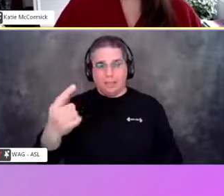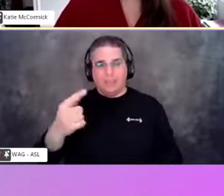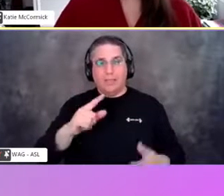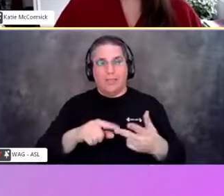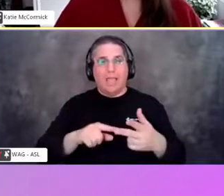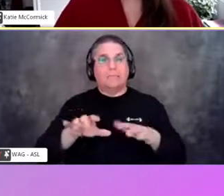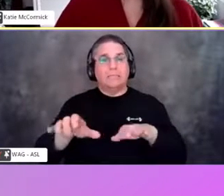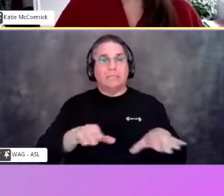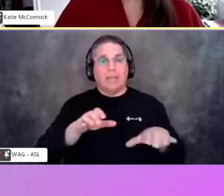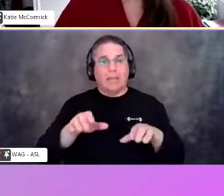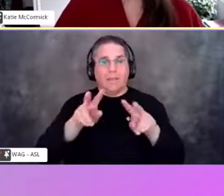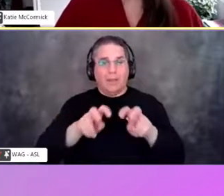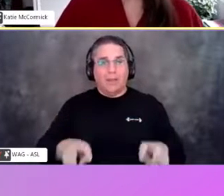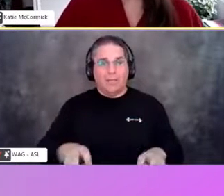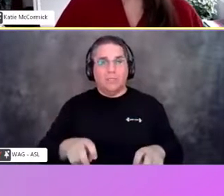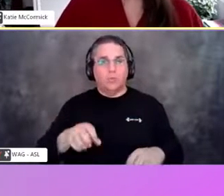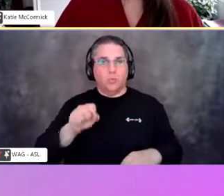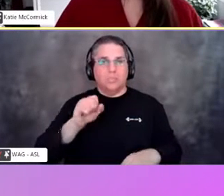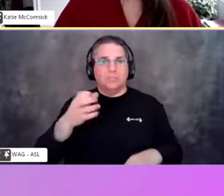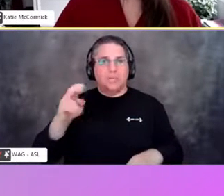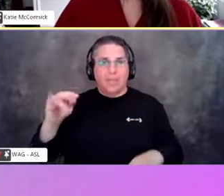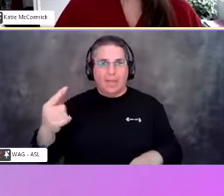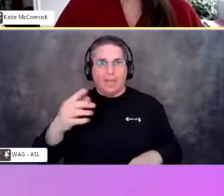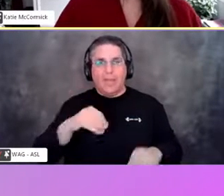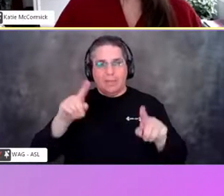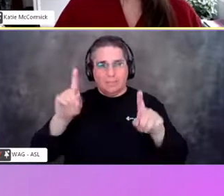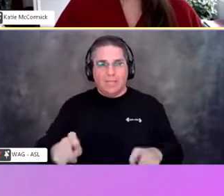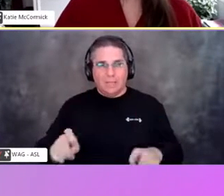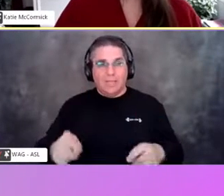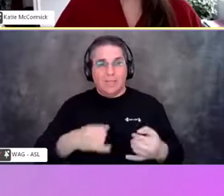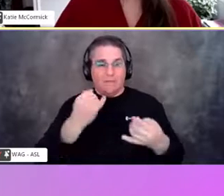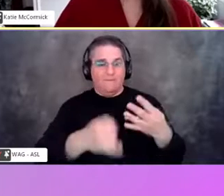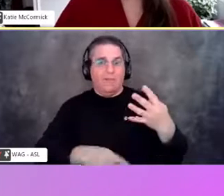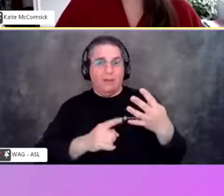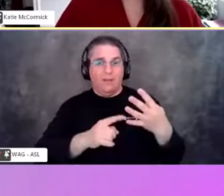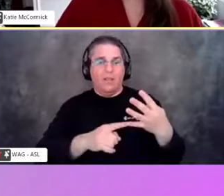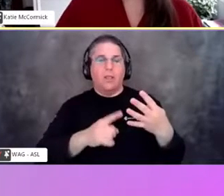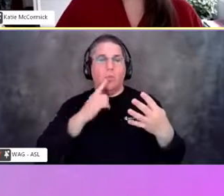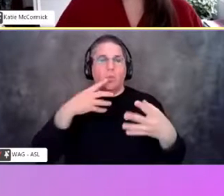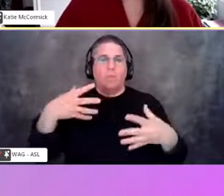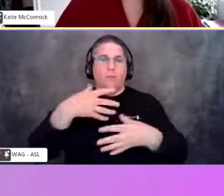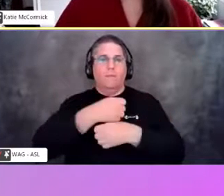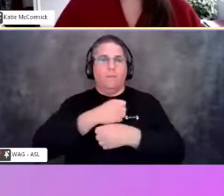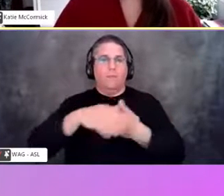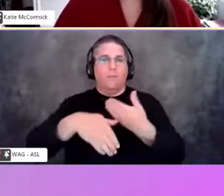will outline these three adjectives audit process, static analysis, analysis and dynamic through scanning and